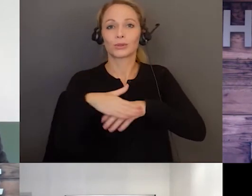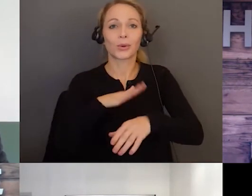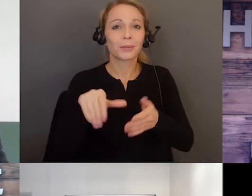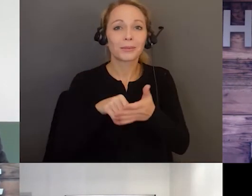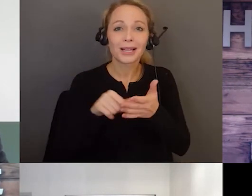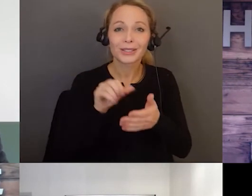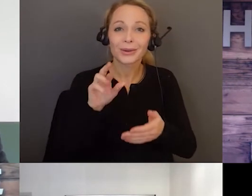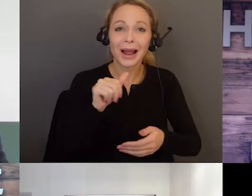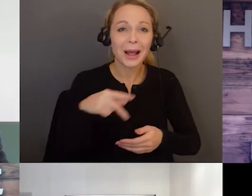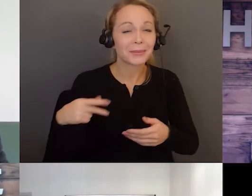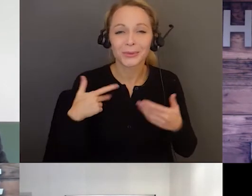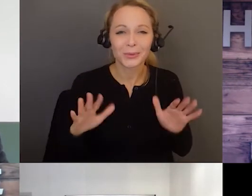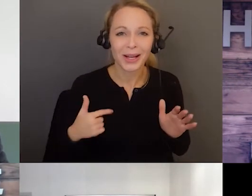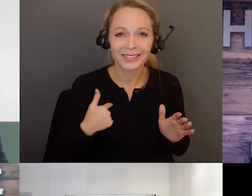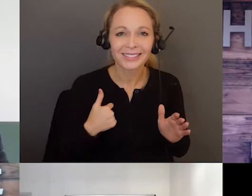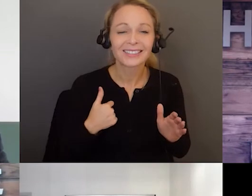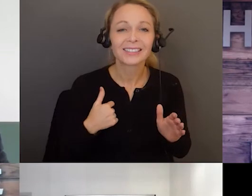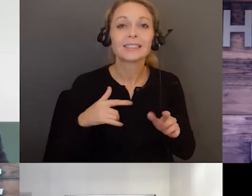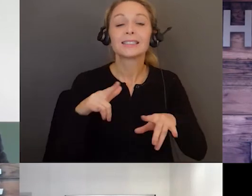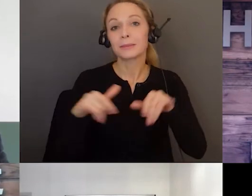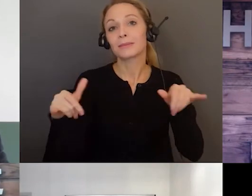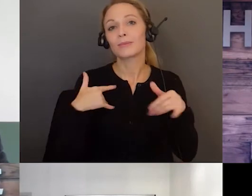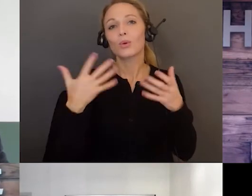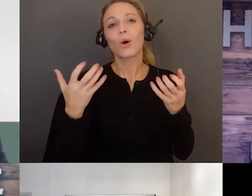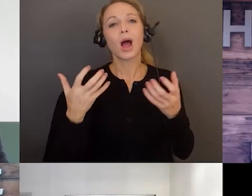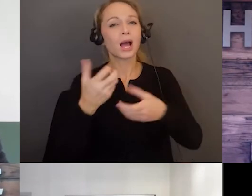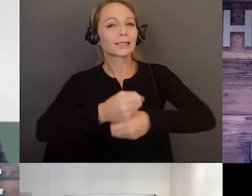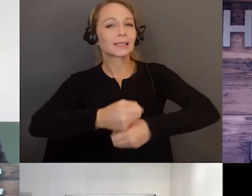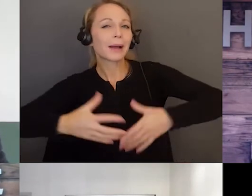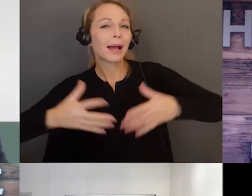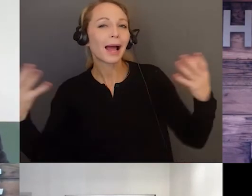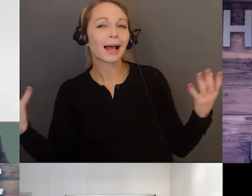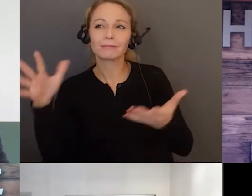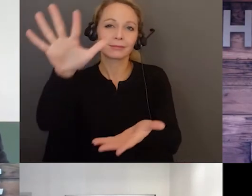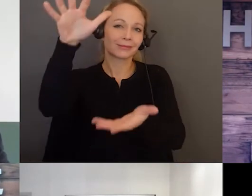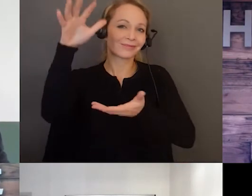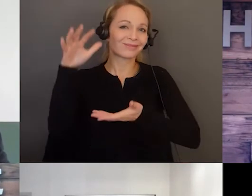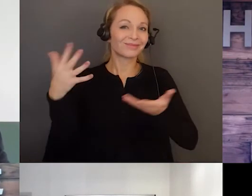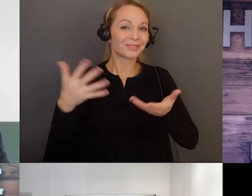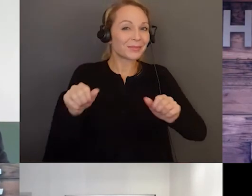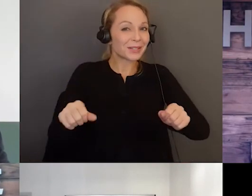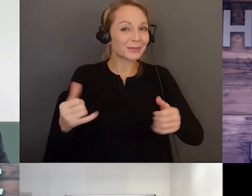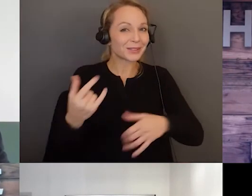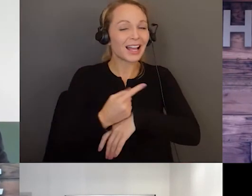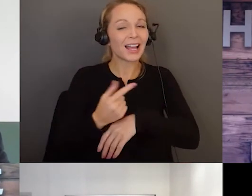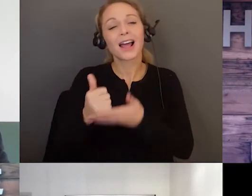BUT WE ALSO WANT TO, YOU KNOW, EXPAND WHAT'S POSSIBLE TODAY. SO WITH HELP FROM THE BETA PARTICIPANTS, WE'RE